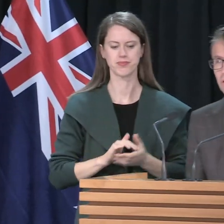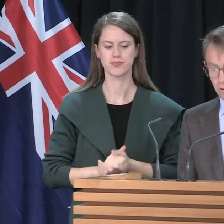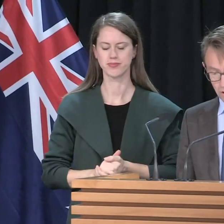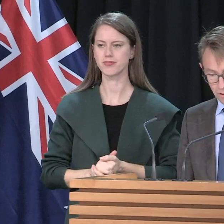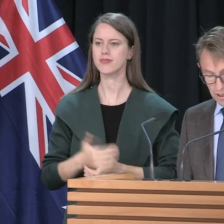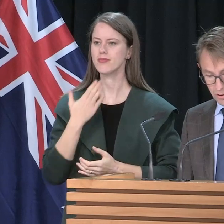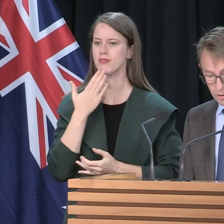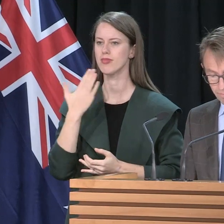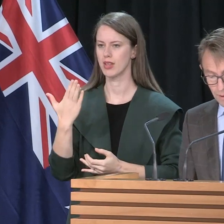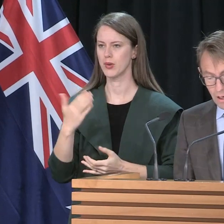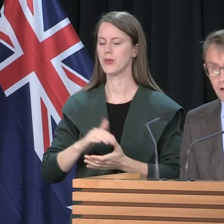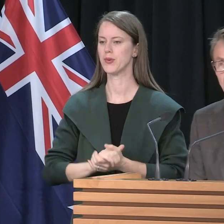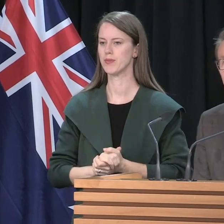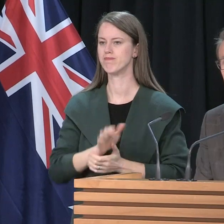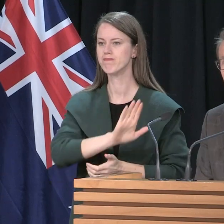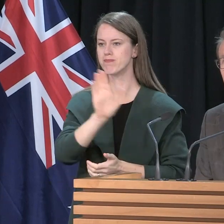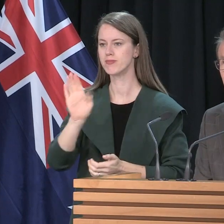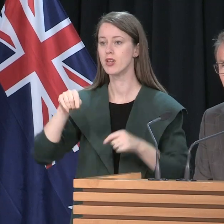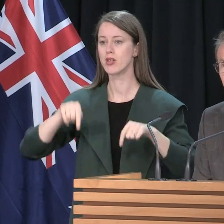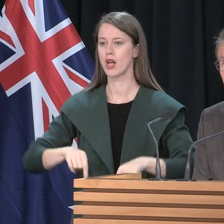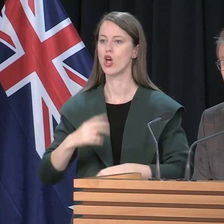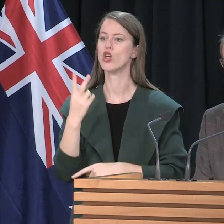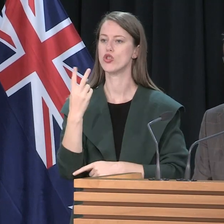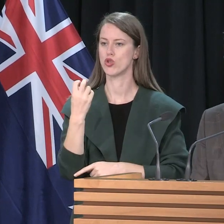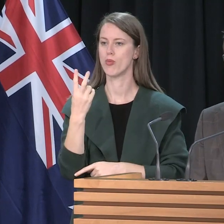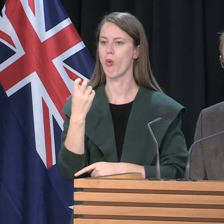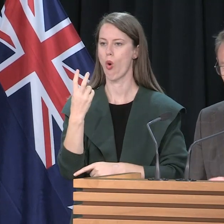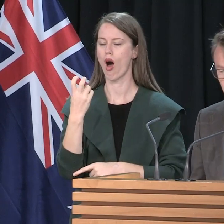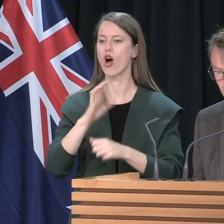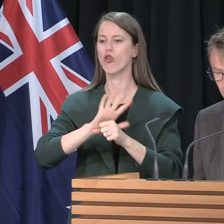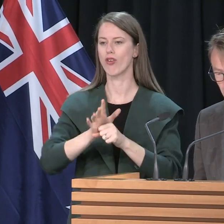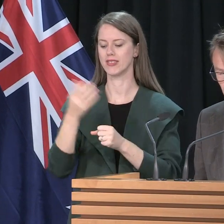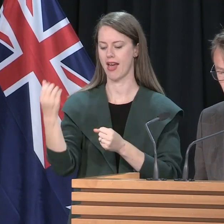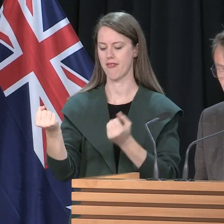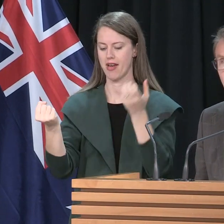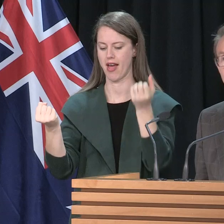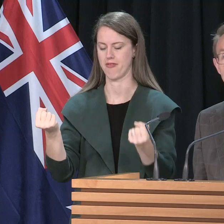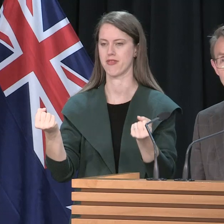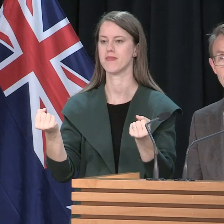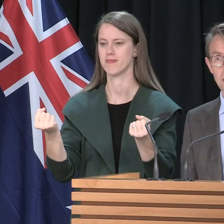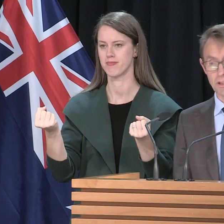pick up on a few other related matters. >> DR ASHLEY (SPEAKS TE REO